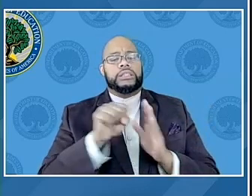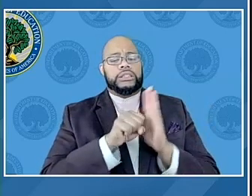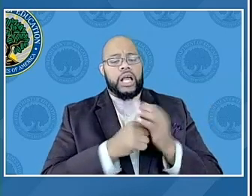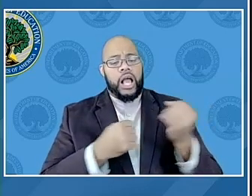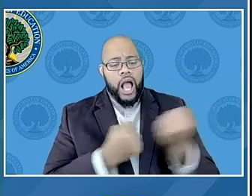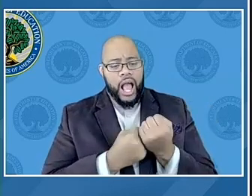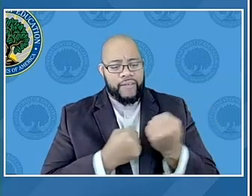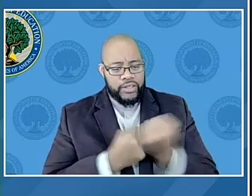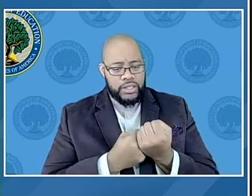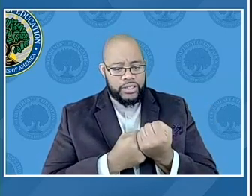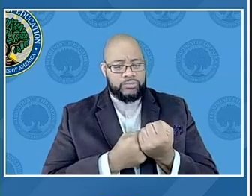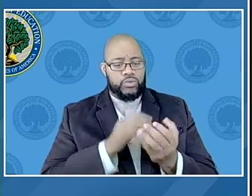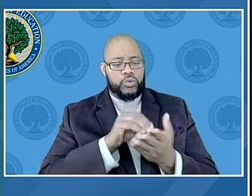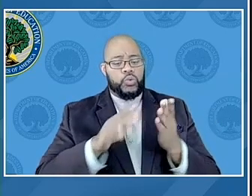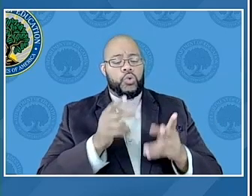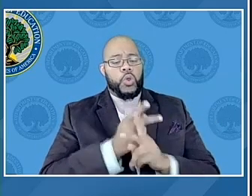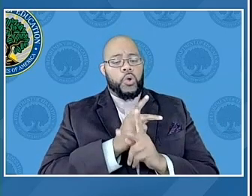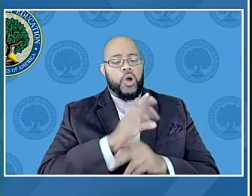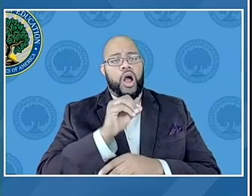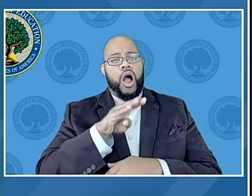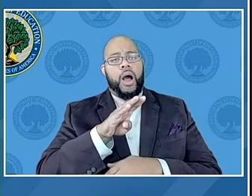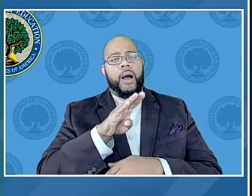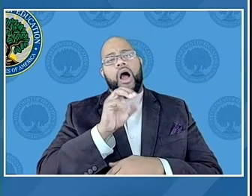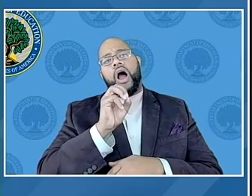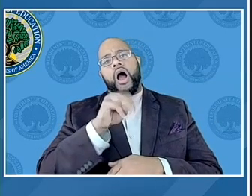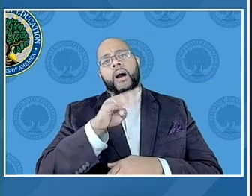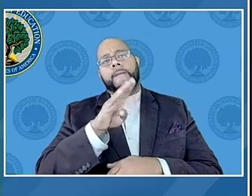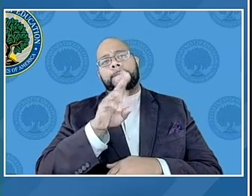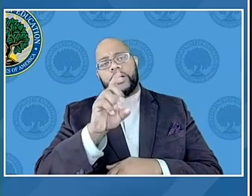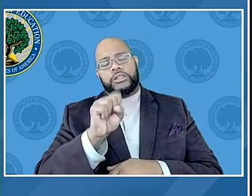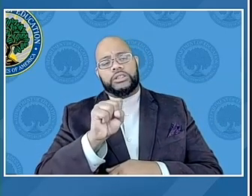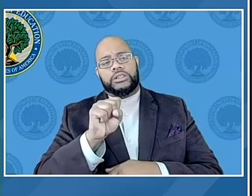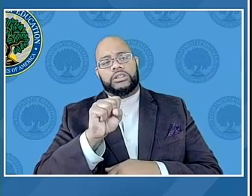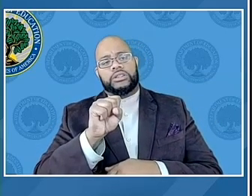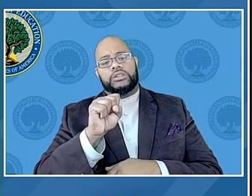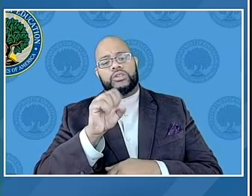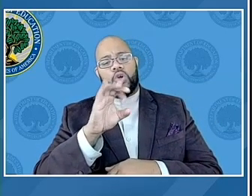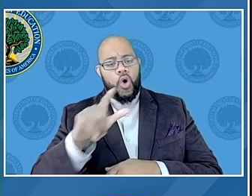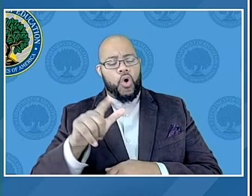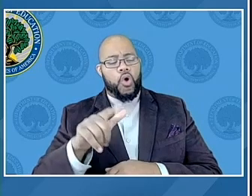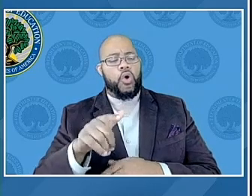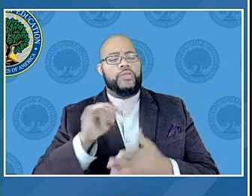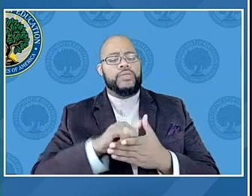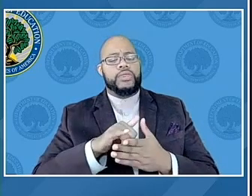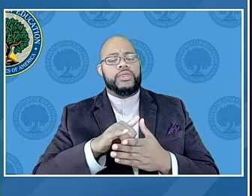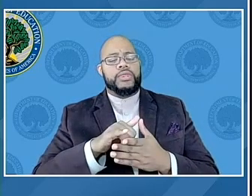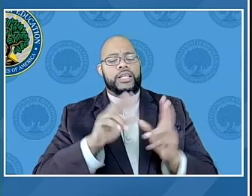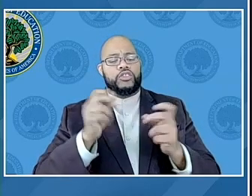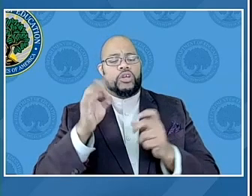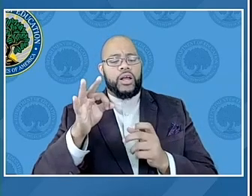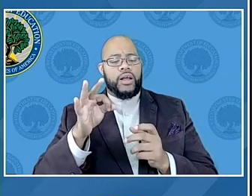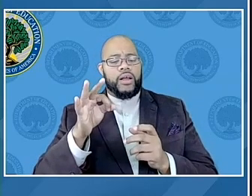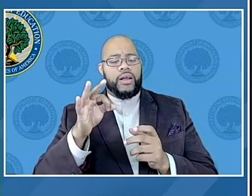Student Loan Ombuds call that we have is, the issue of hanging loans. So these are people who did get Public